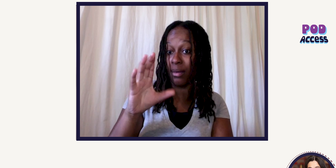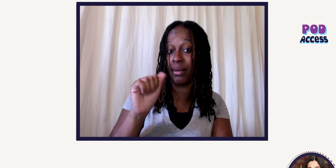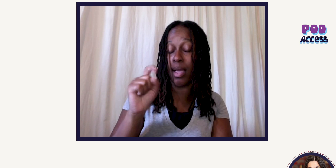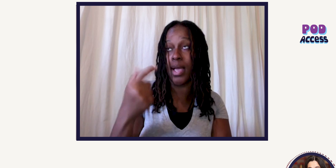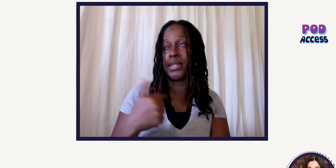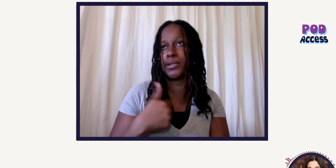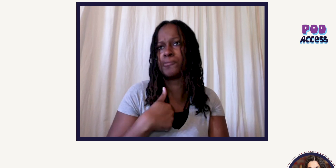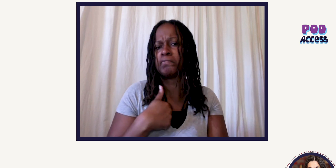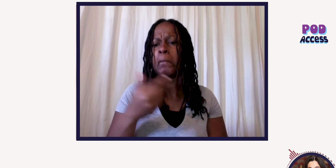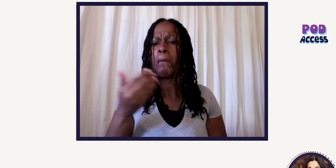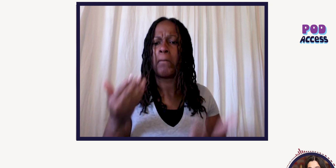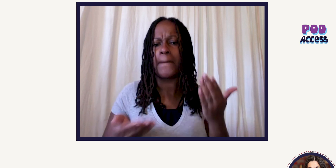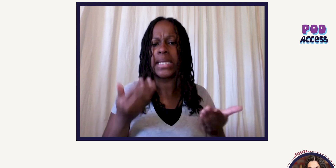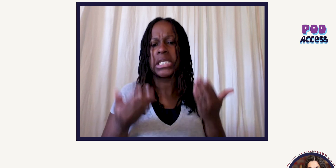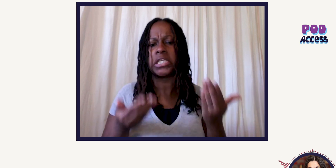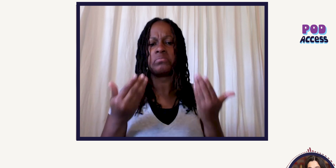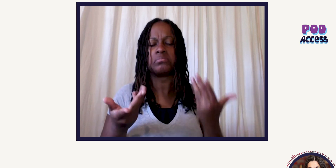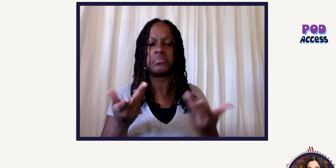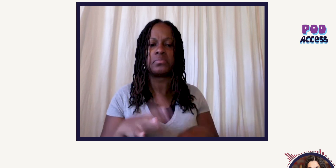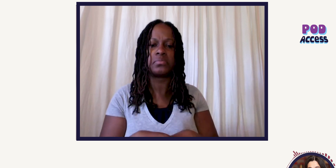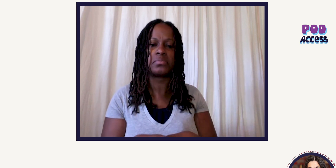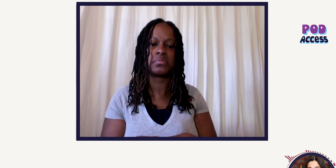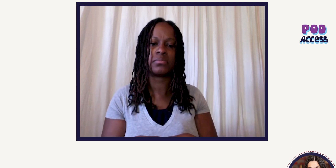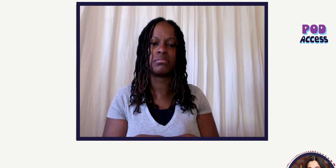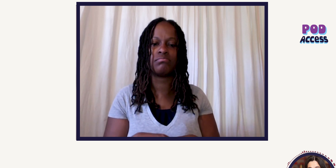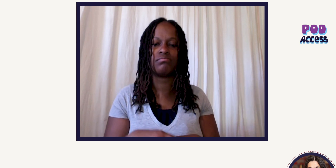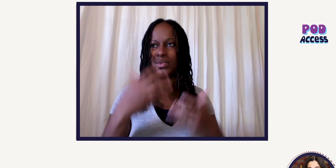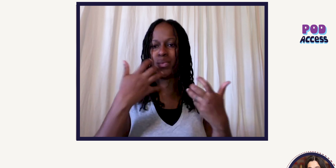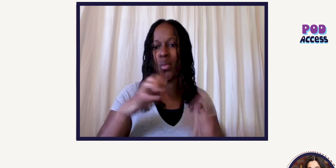[delighted laugh] Because that's very anti-disability justice.